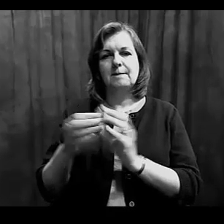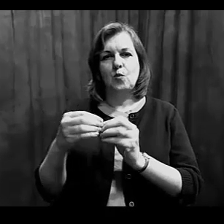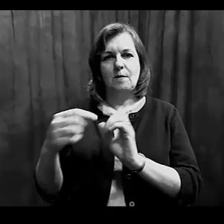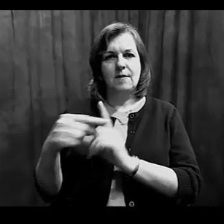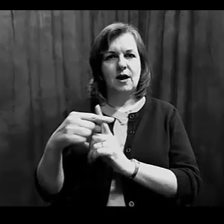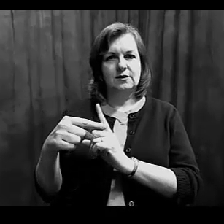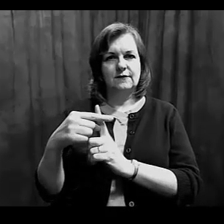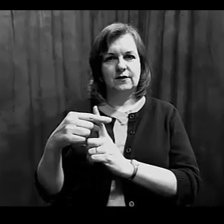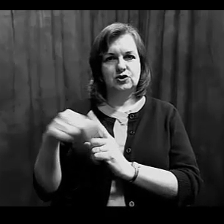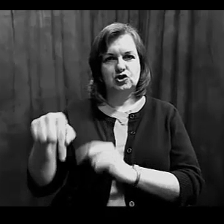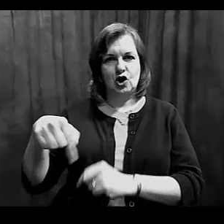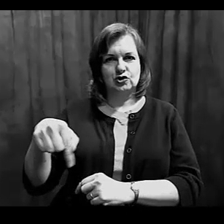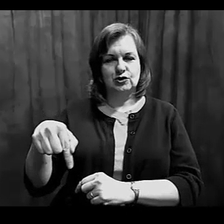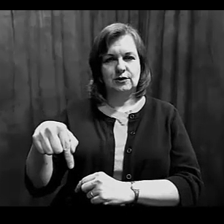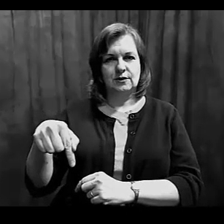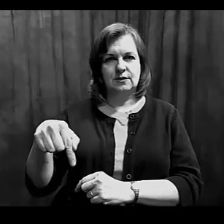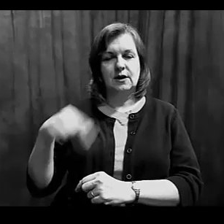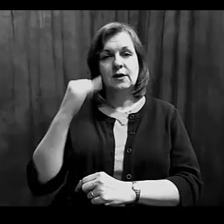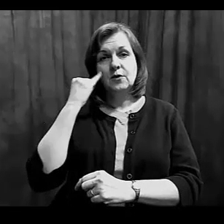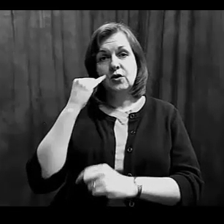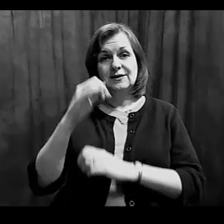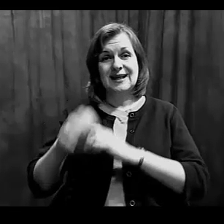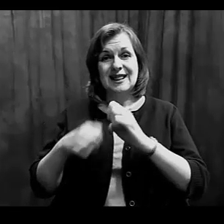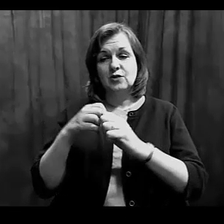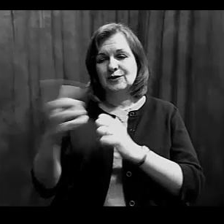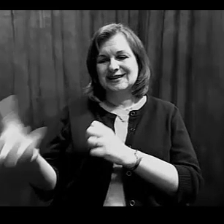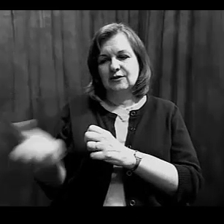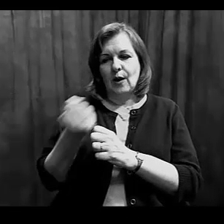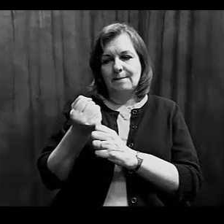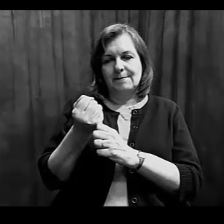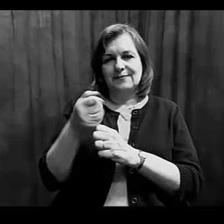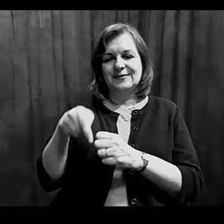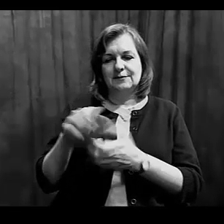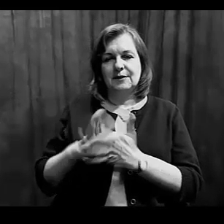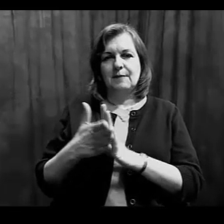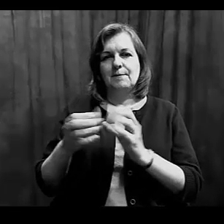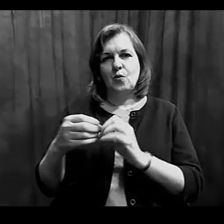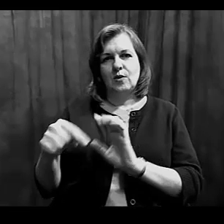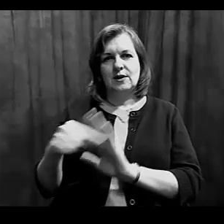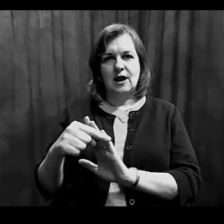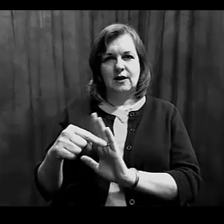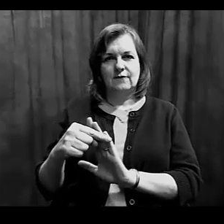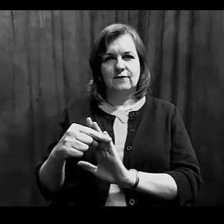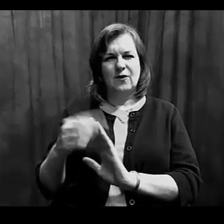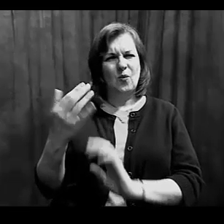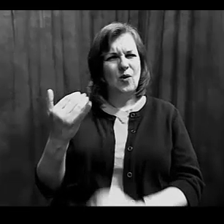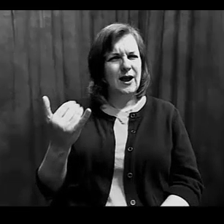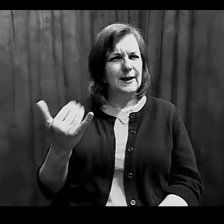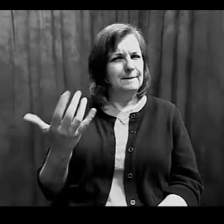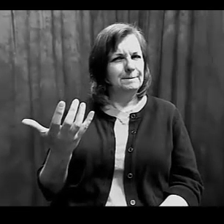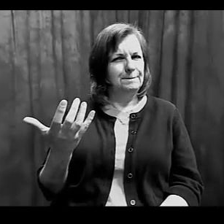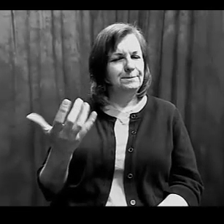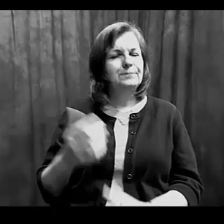when electron is gained we form a negative charge why is that??